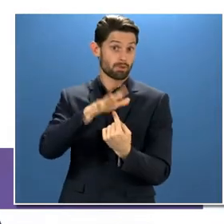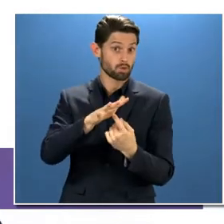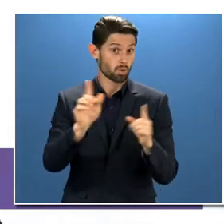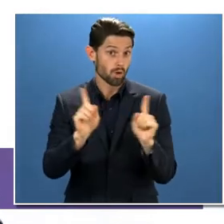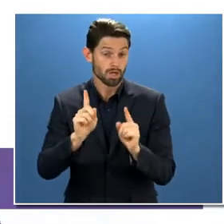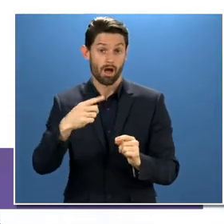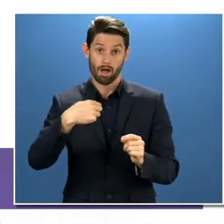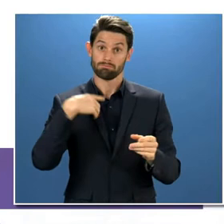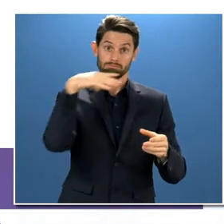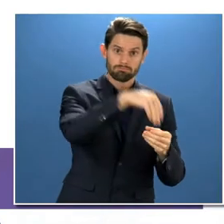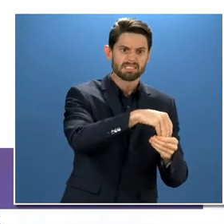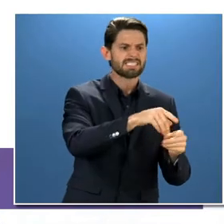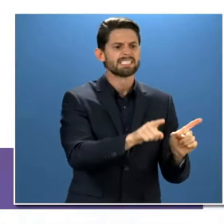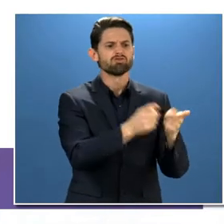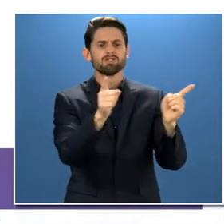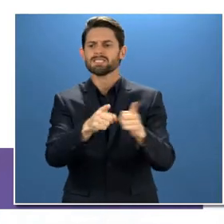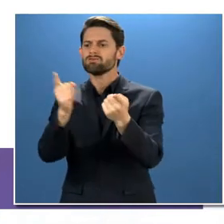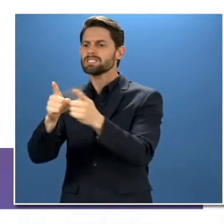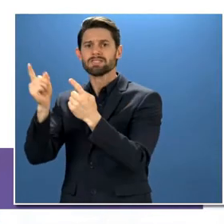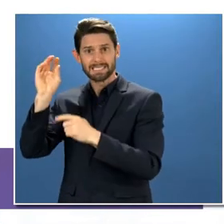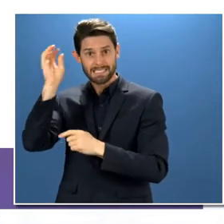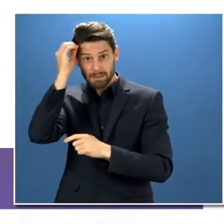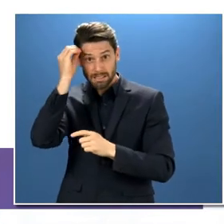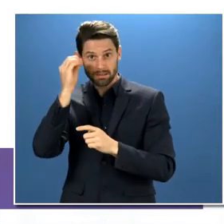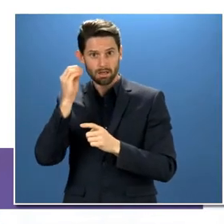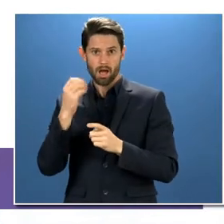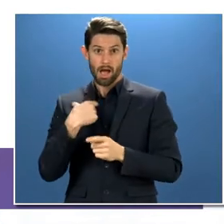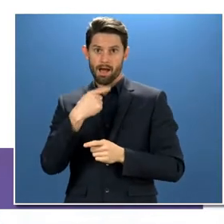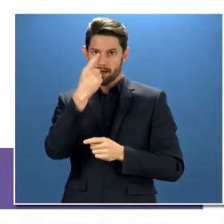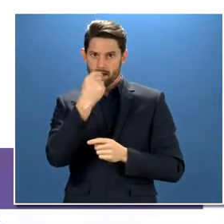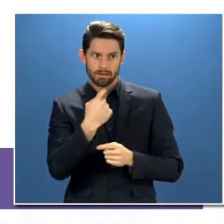those committees you can hopefully, quietly and persuasively influence